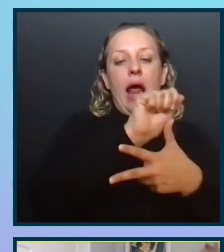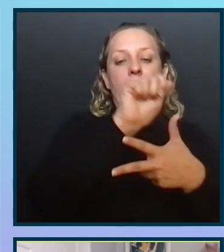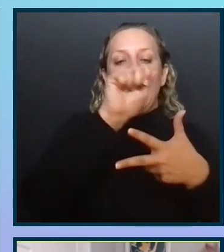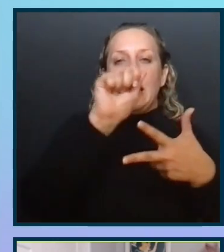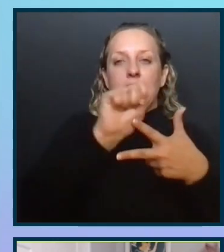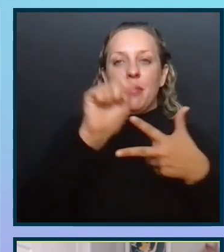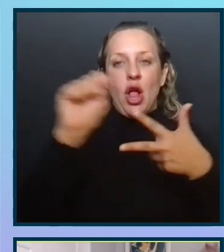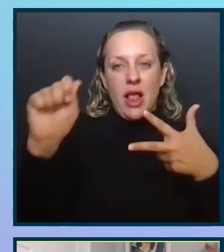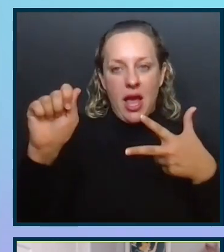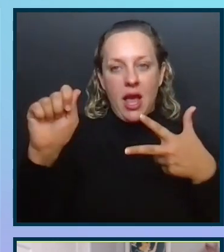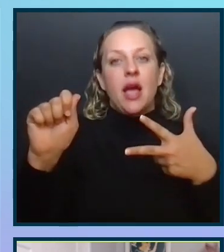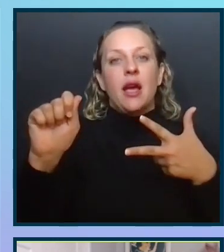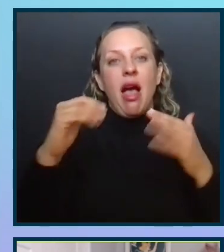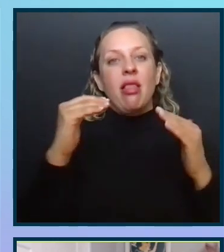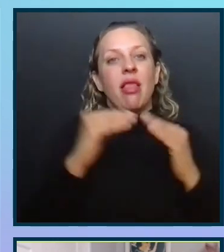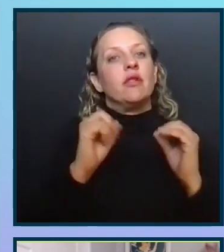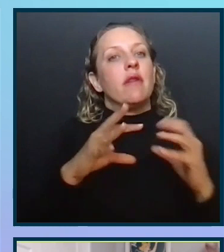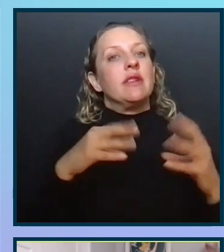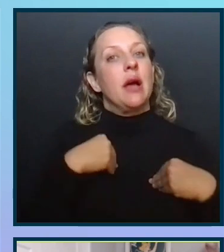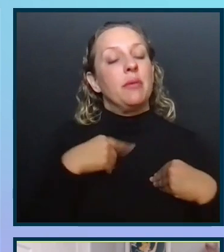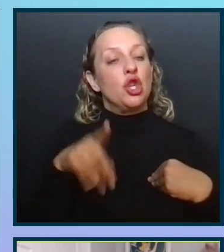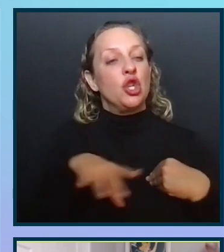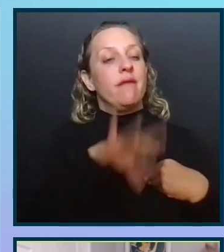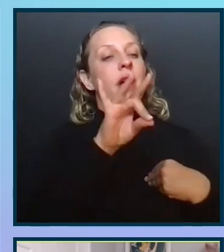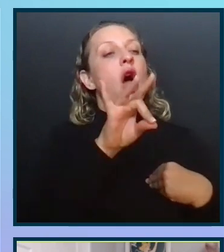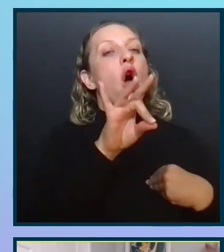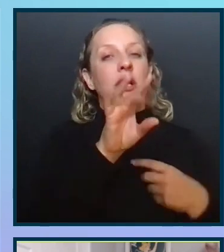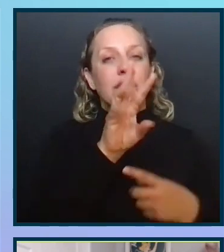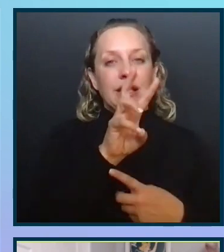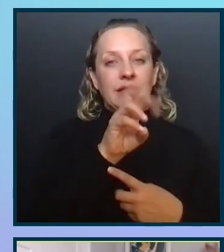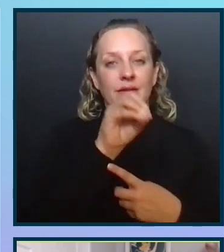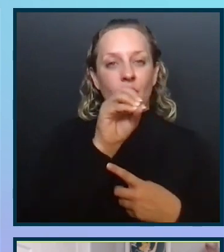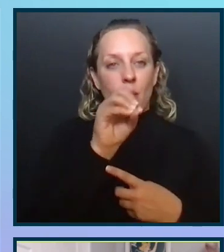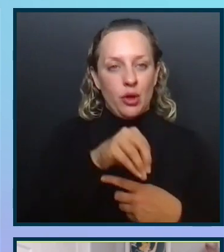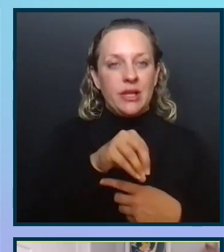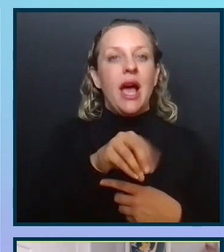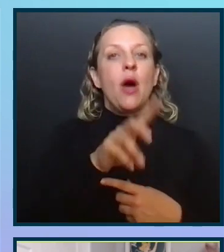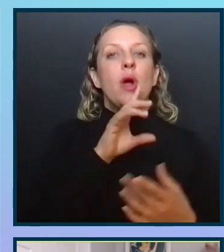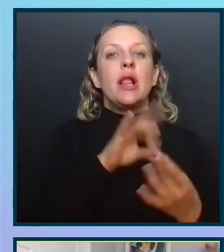Shell found that 64% of those criteria were related to design,